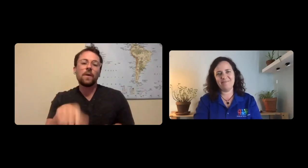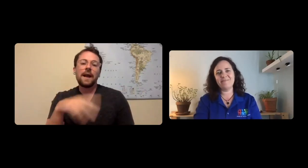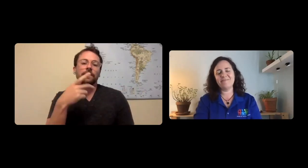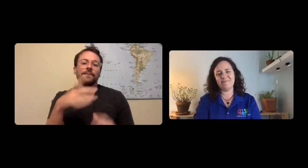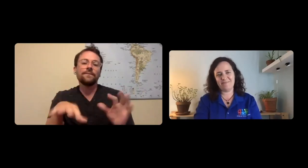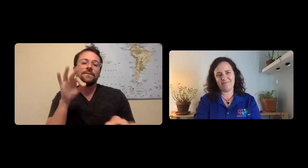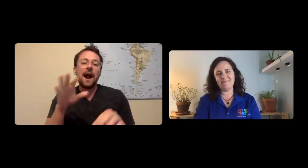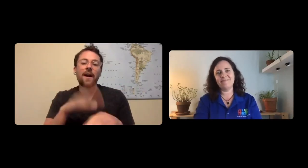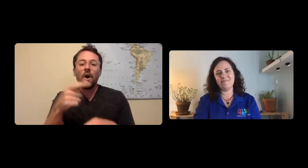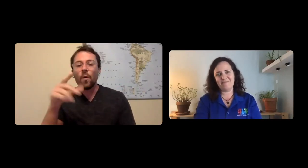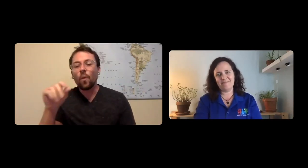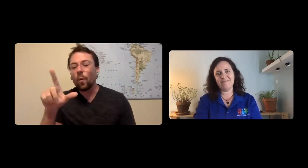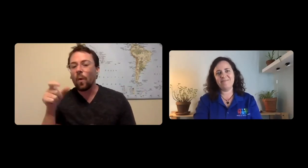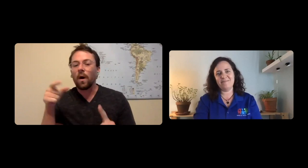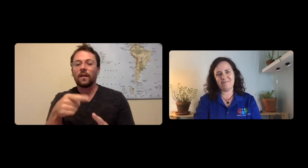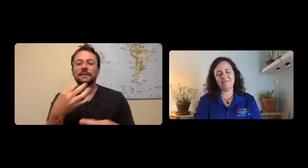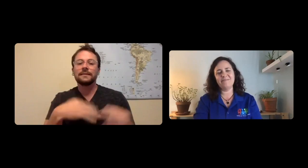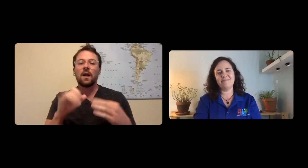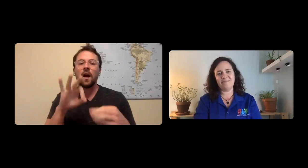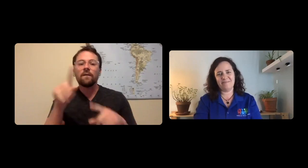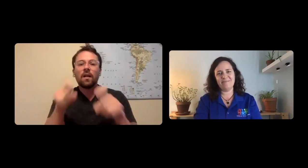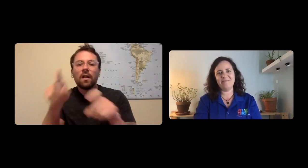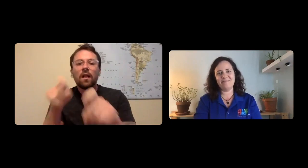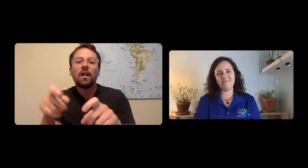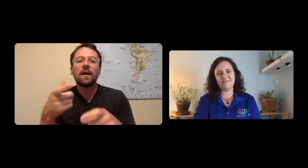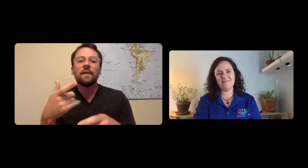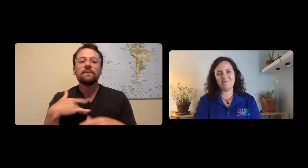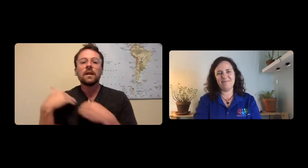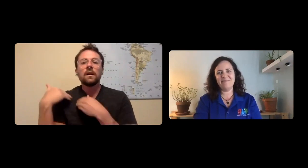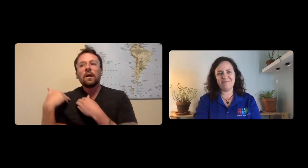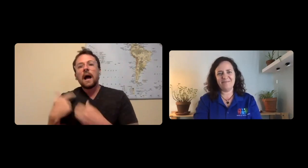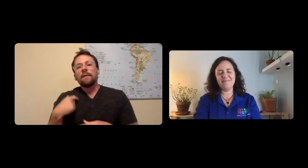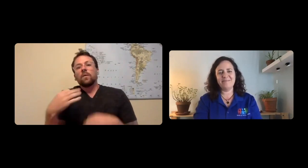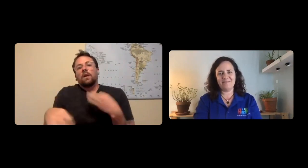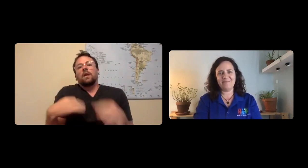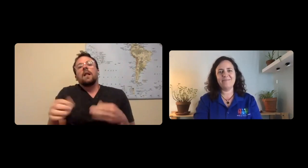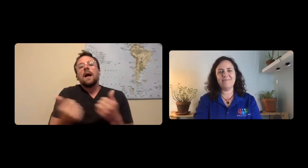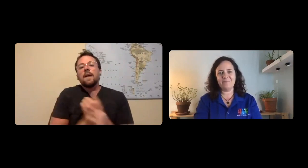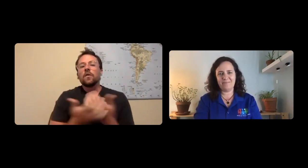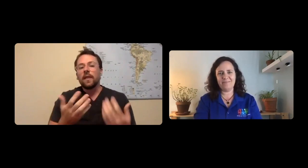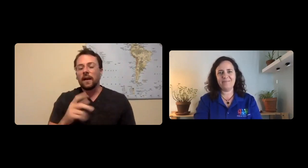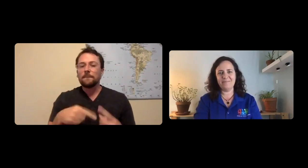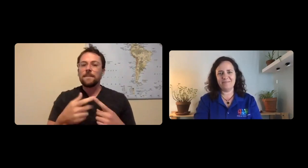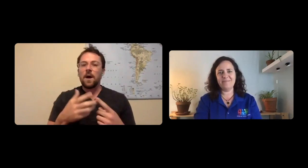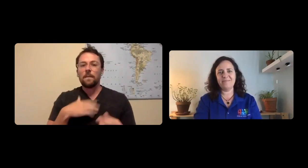If you're simply trying to find out about your colleague's history, that may not be